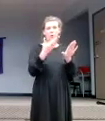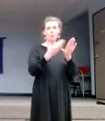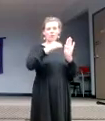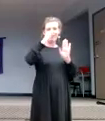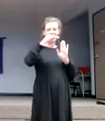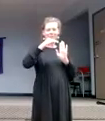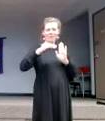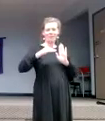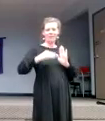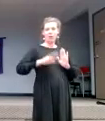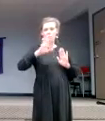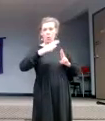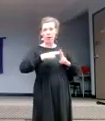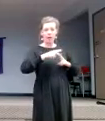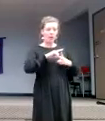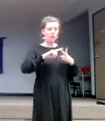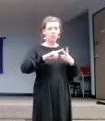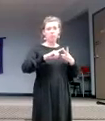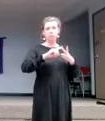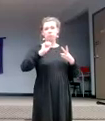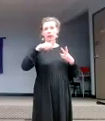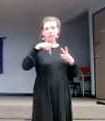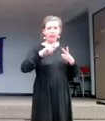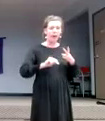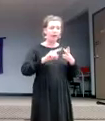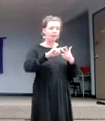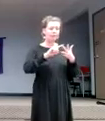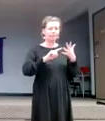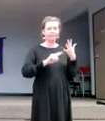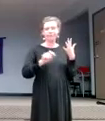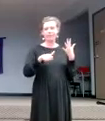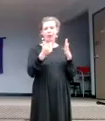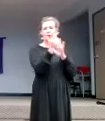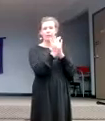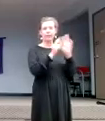the property owner name information, the APN, and a couple of other legal information we